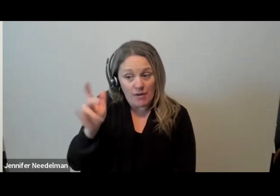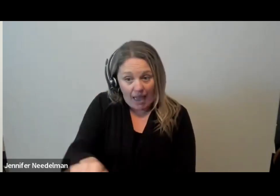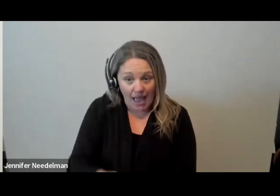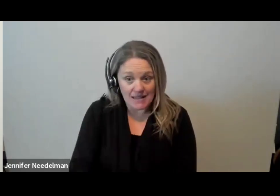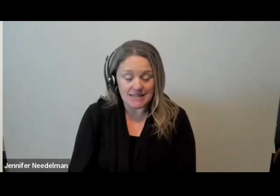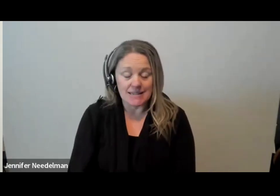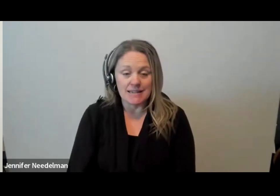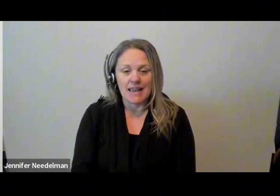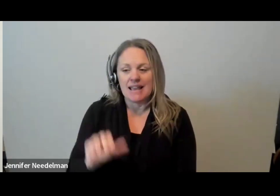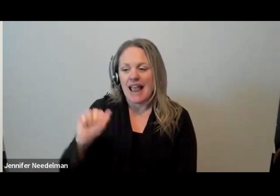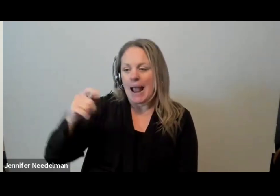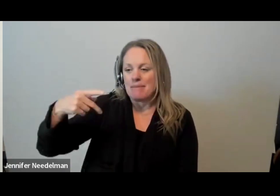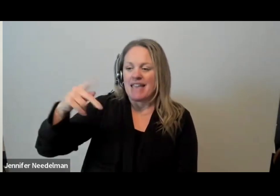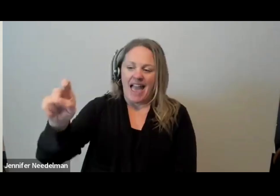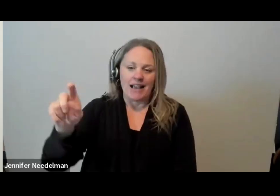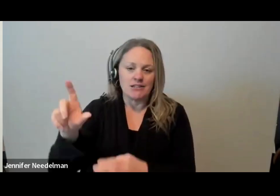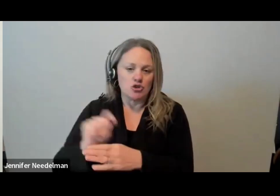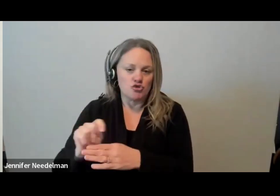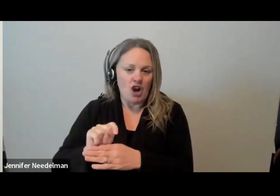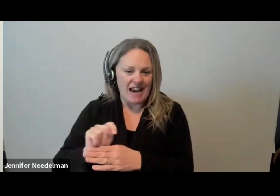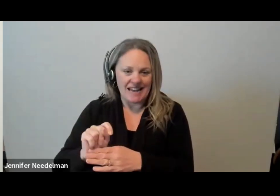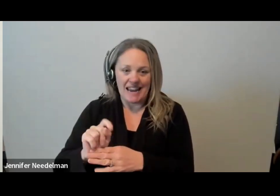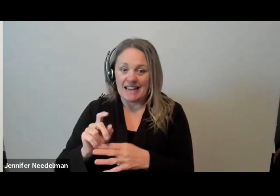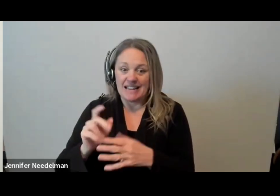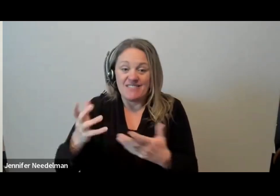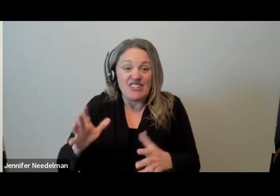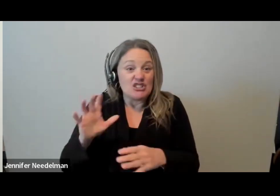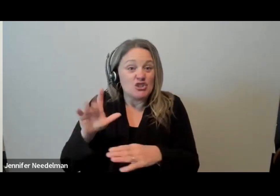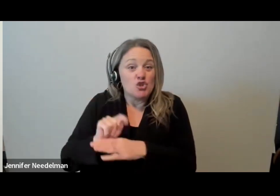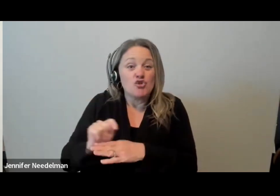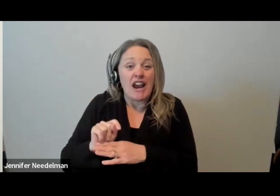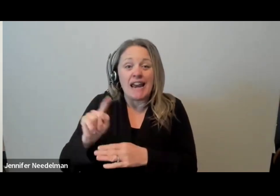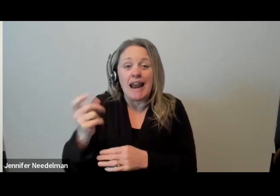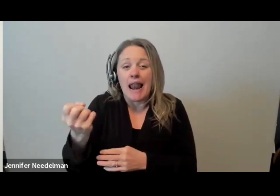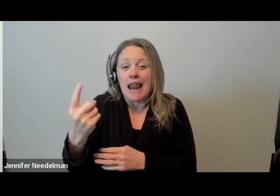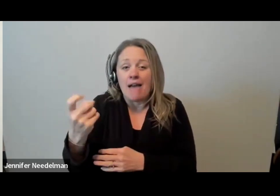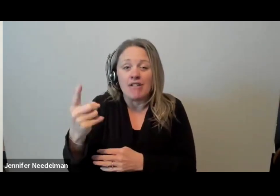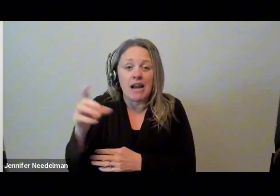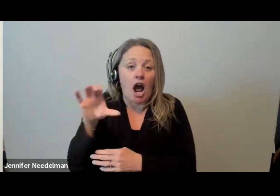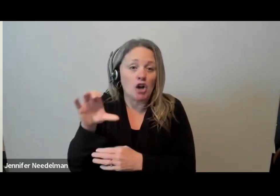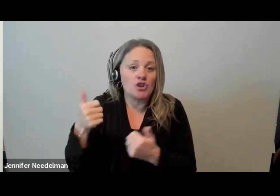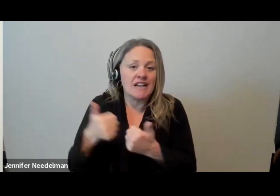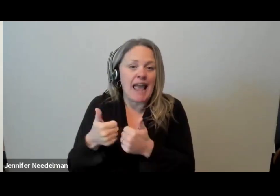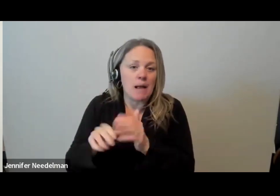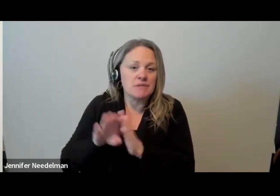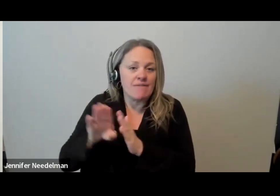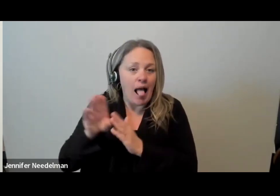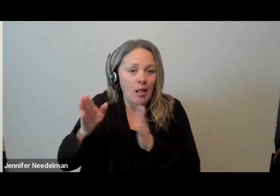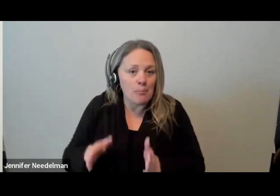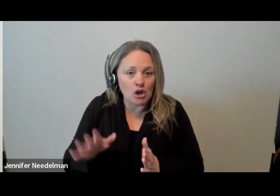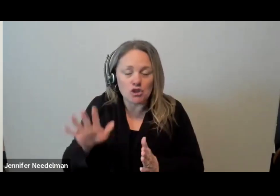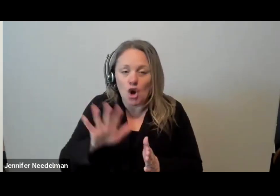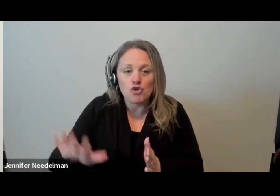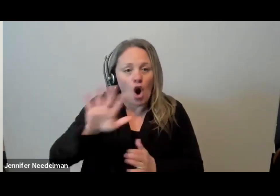but the APX training is, has trained almost 1100 game developers now across the world over the last six years.